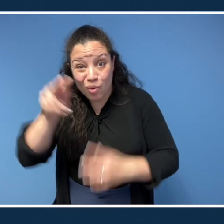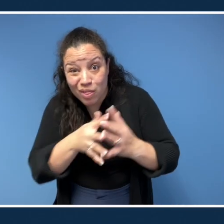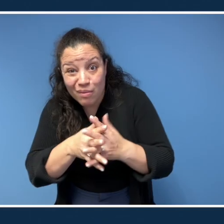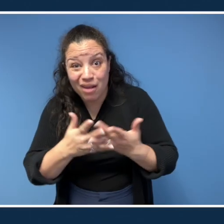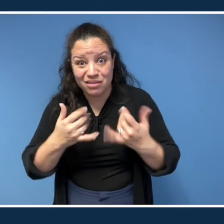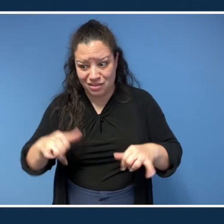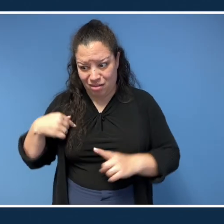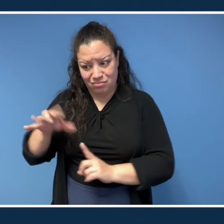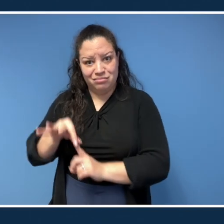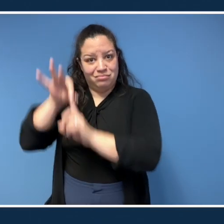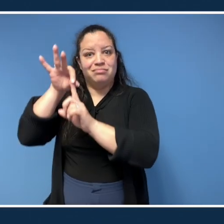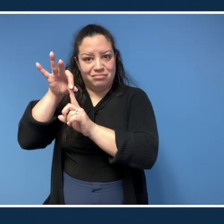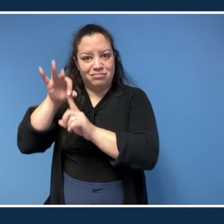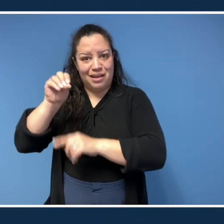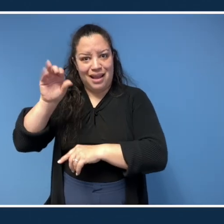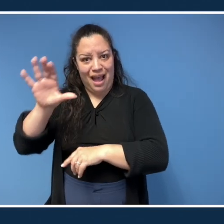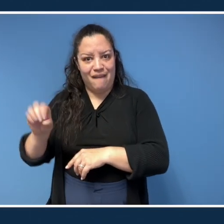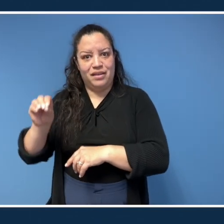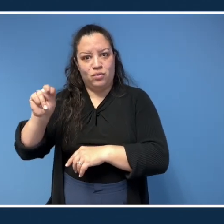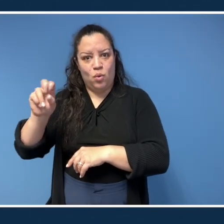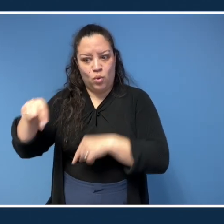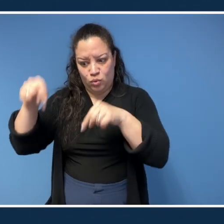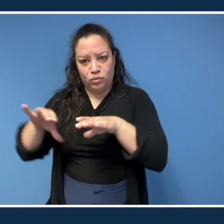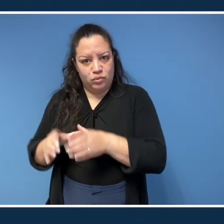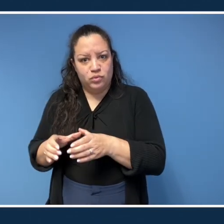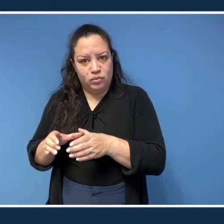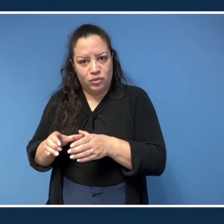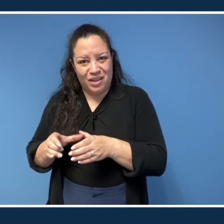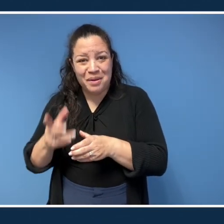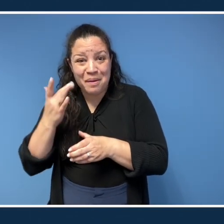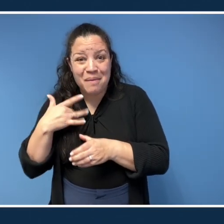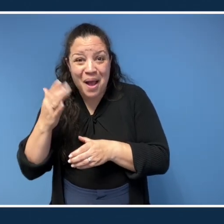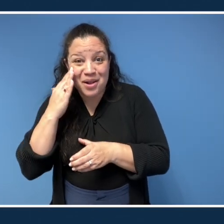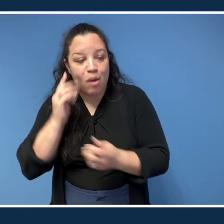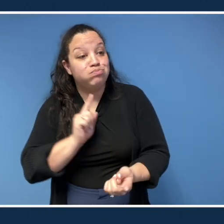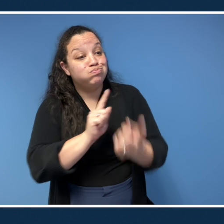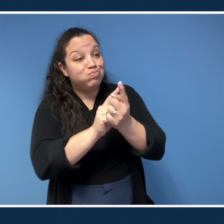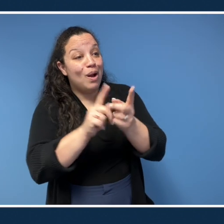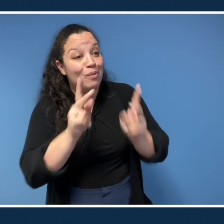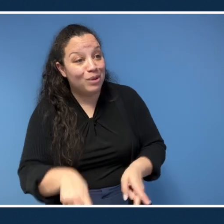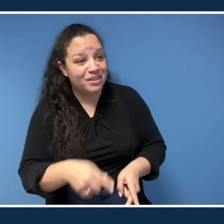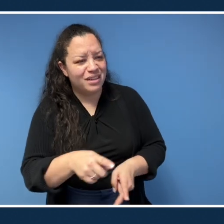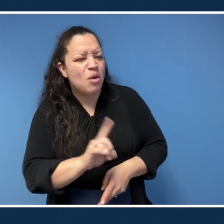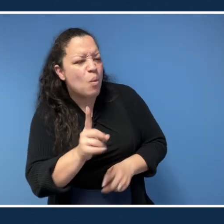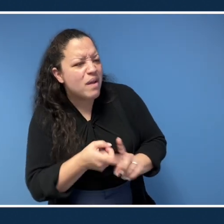you typically would encounter this in your life, that question, would you run into somebody and they ask you, where are you from?